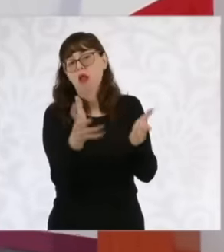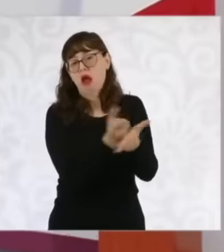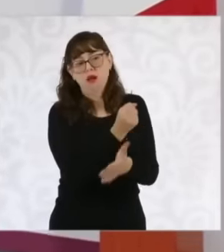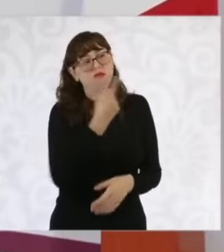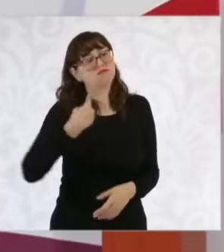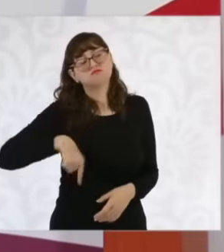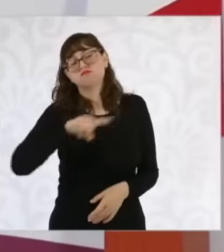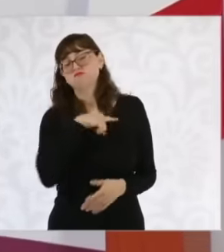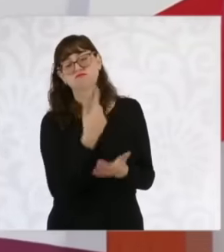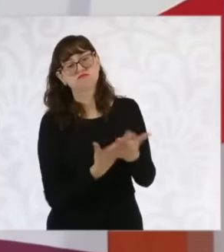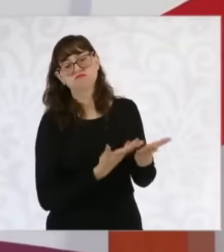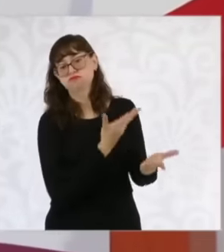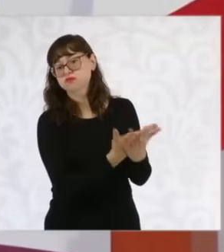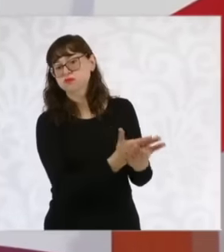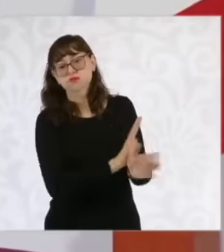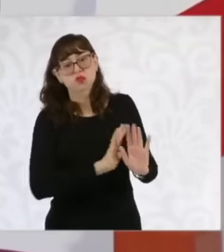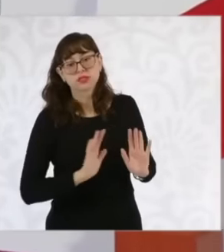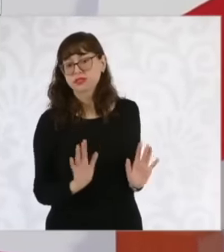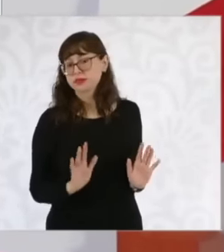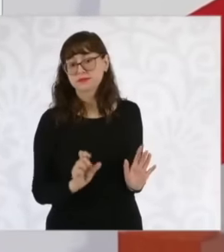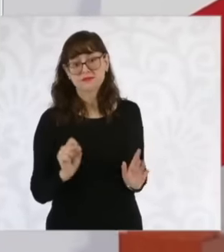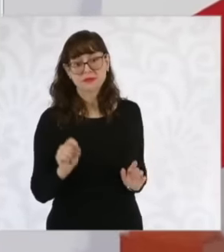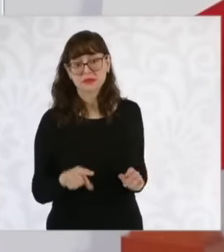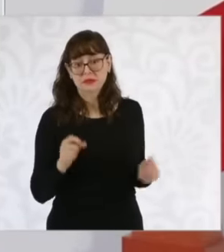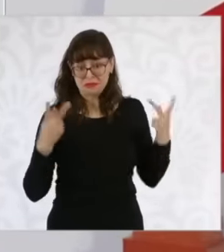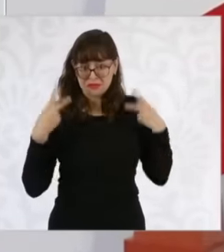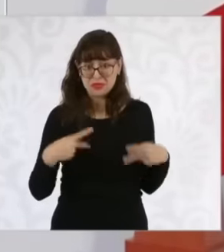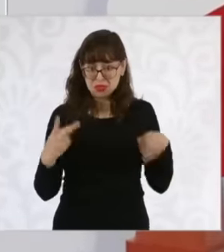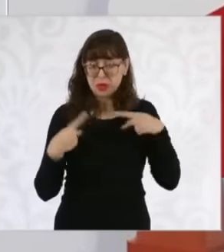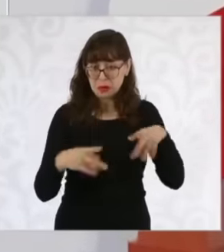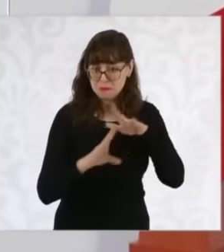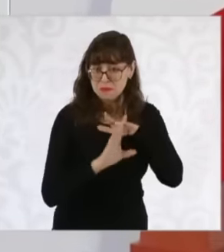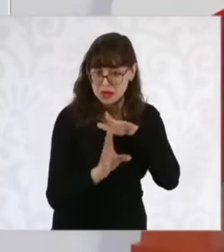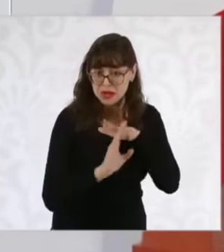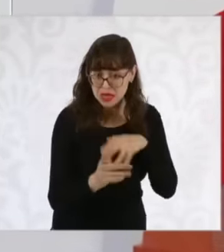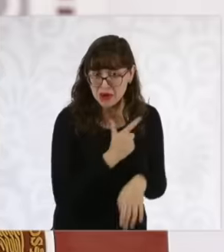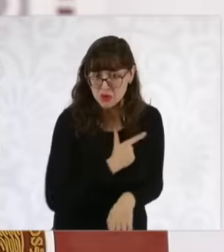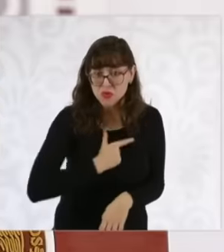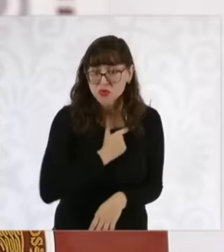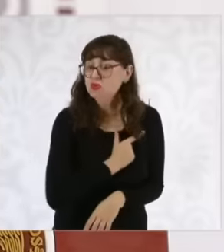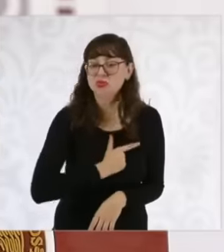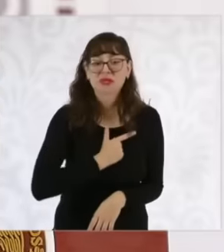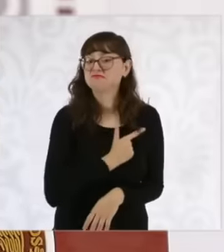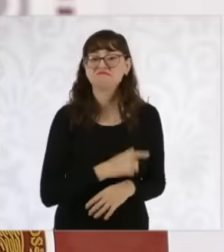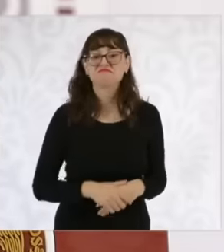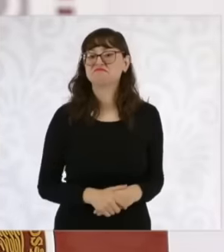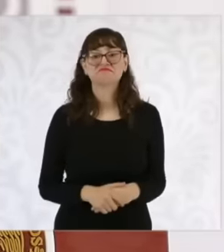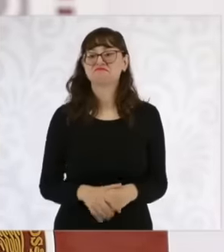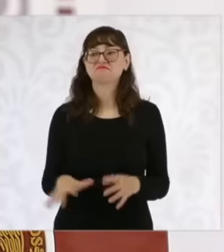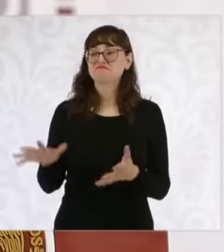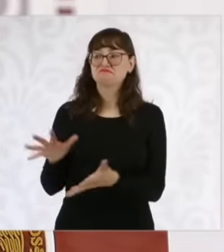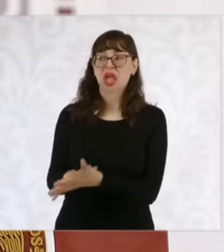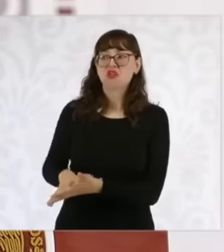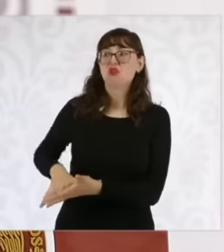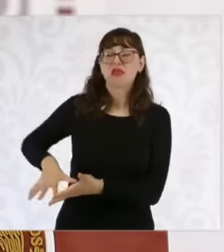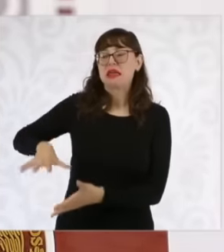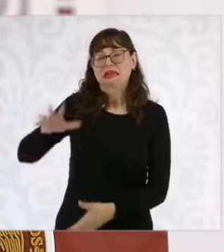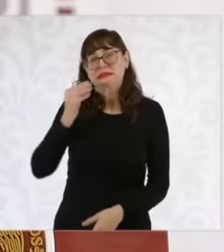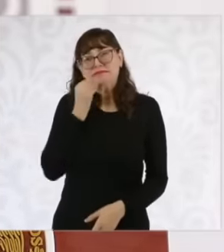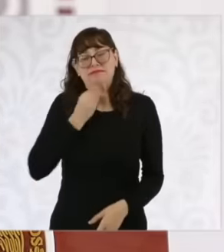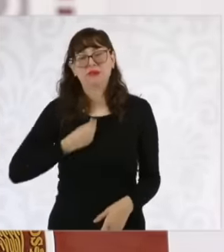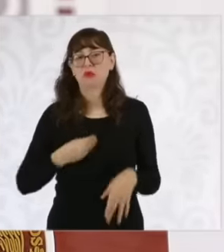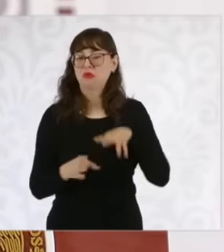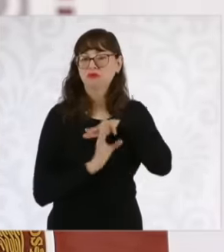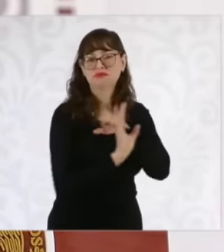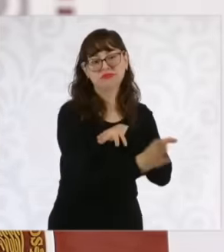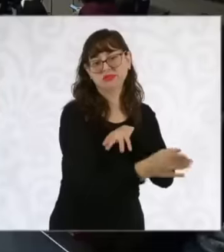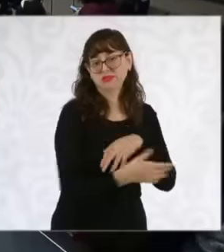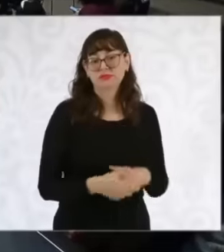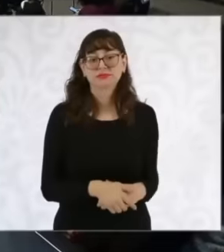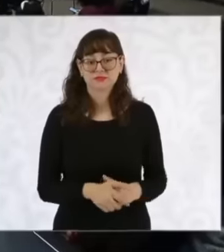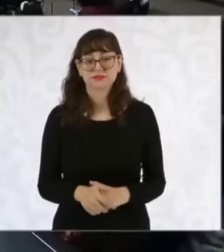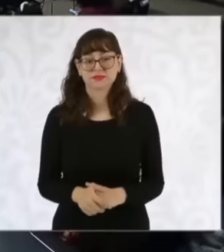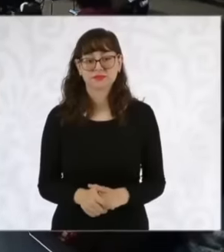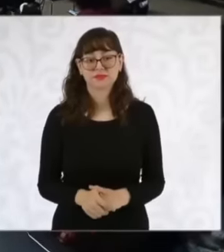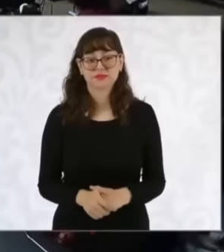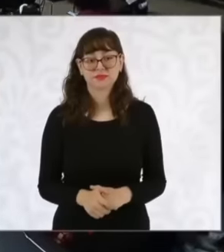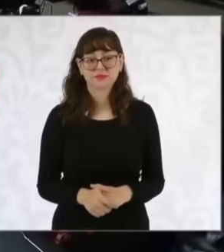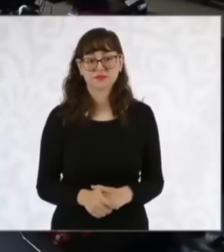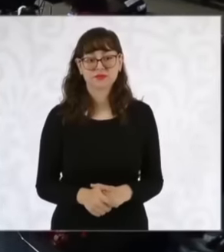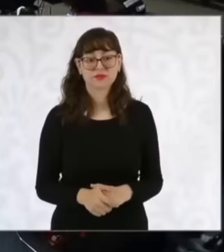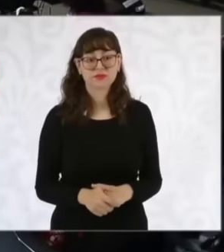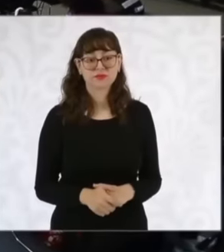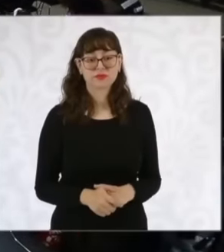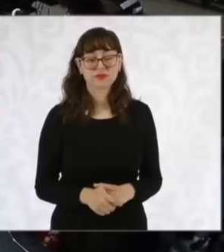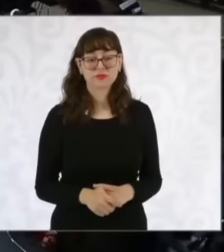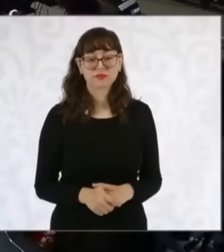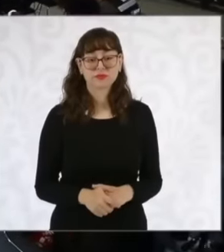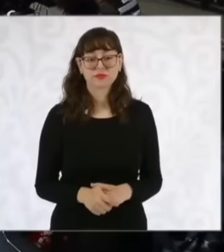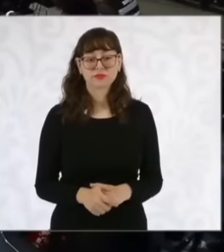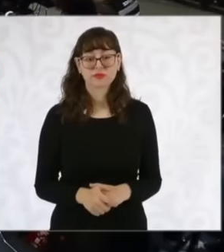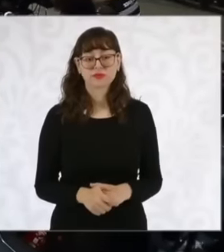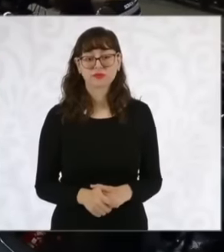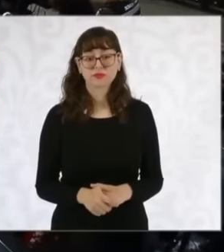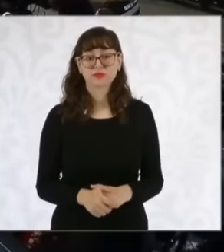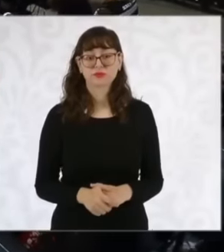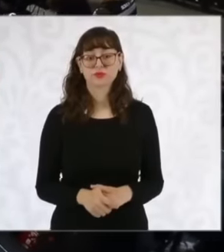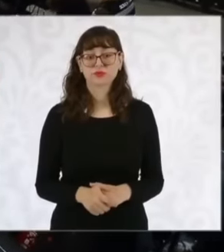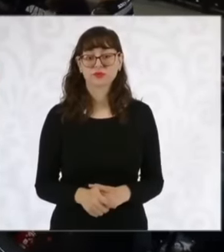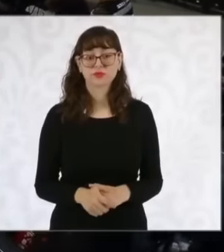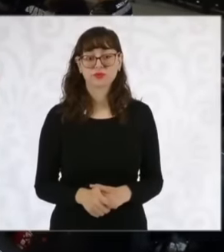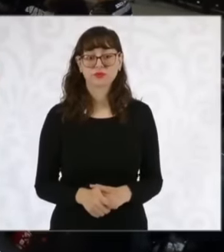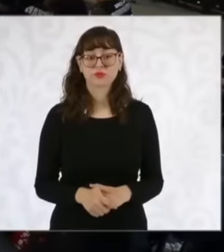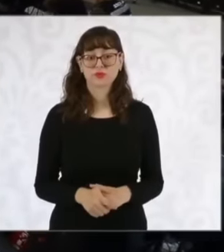people do not migrate for pleasure, the vast majority there will be cases but the vast majority migrate for necessity